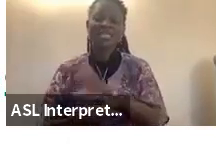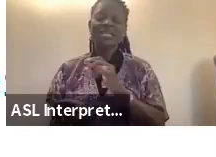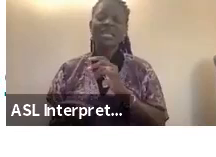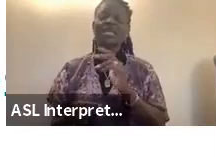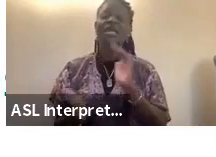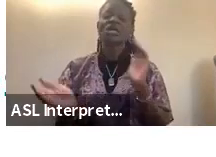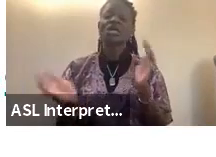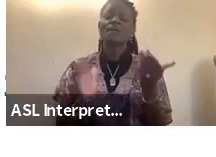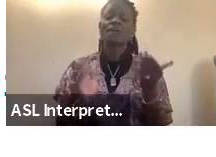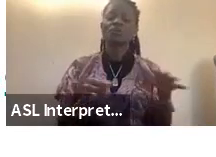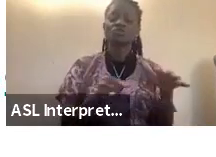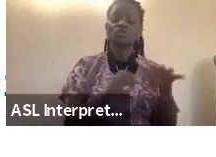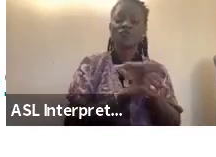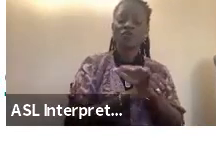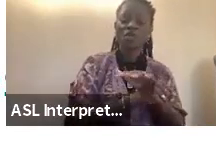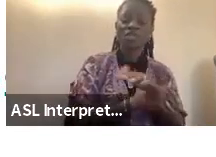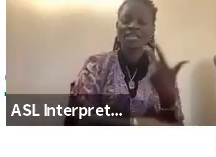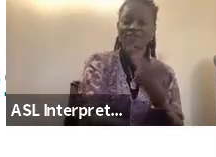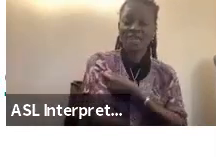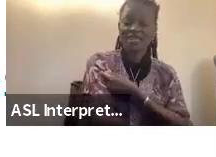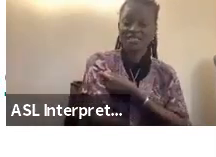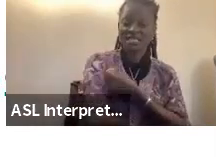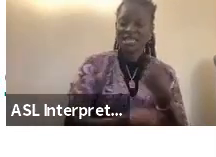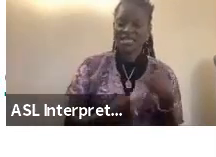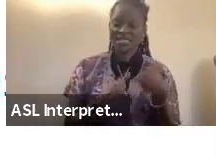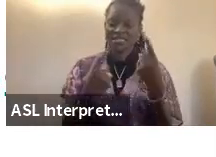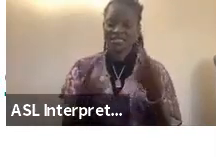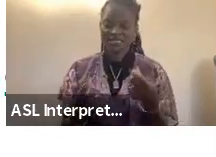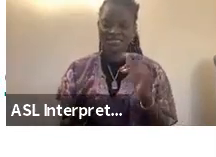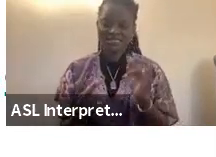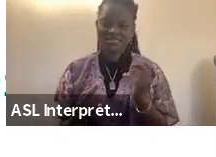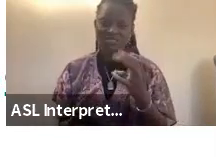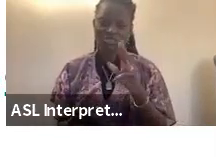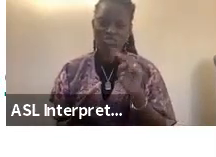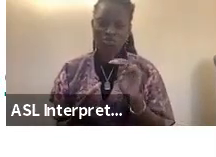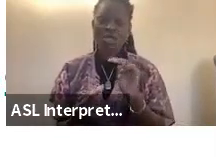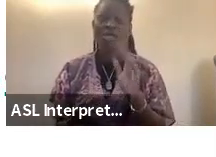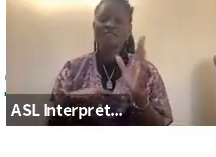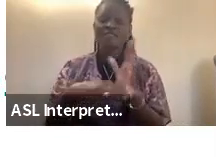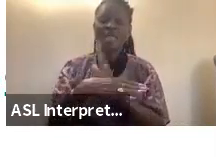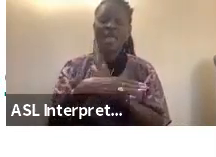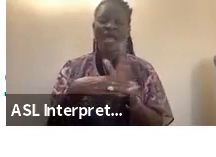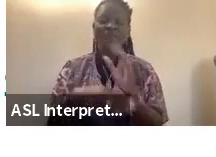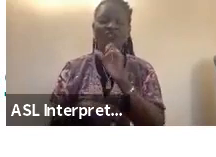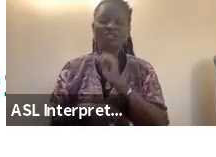fully vaccinated since June, the average age of death for unvaccinated